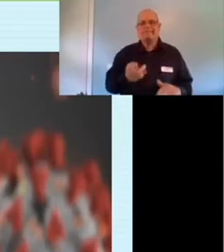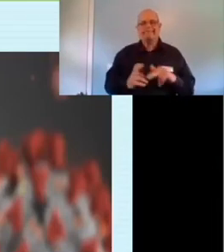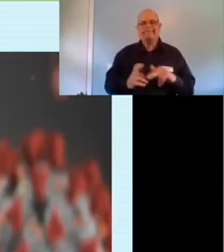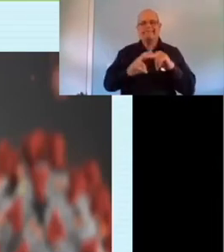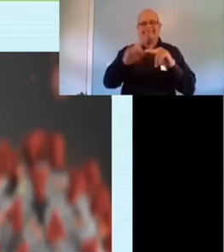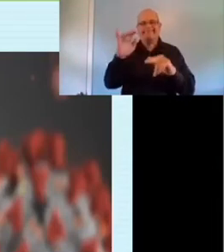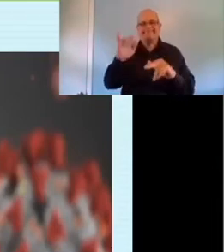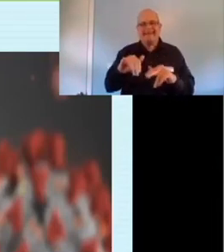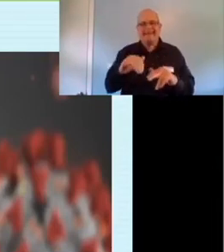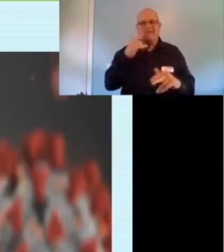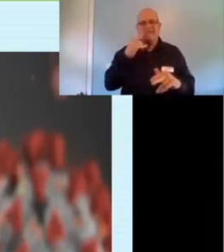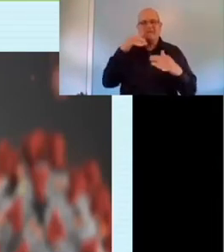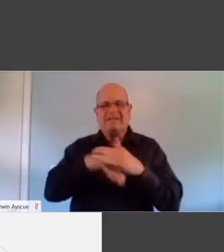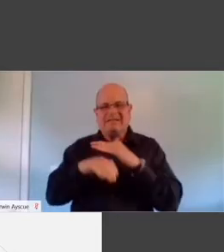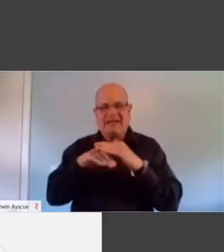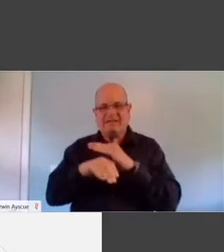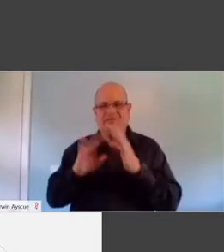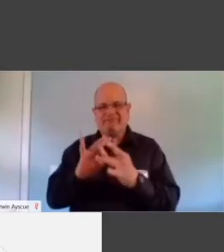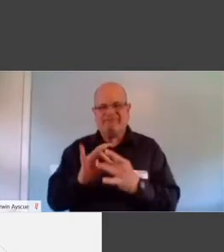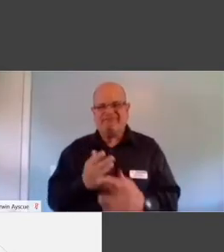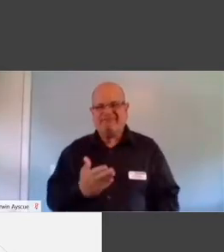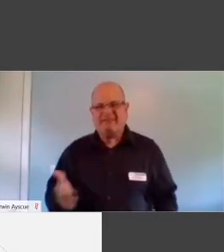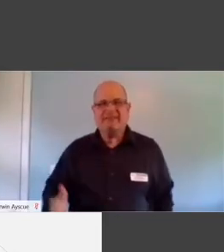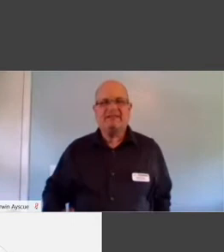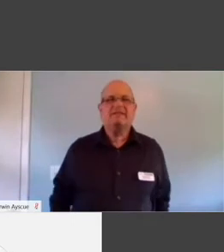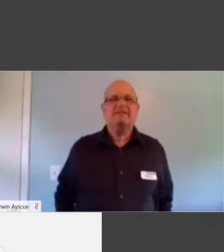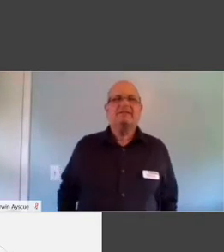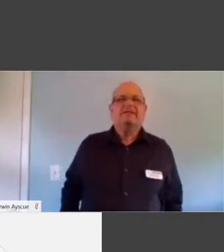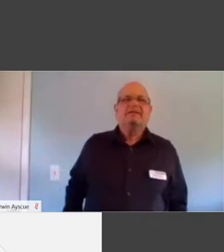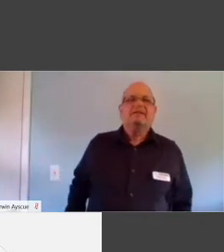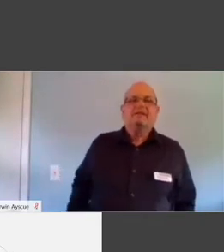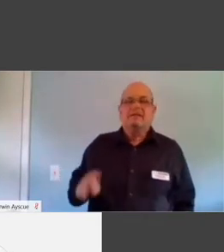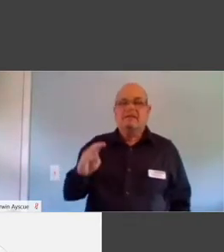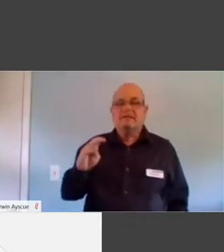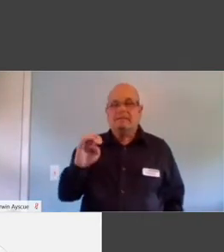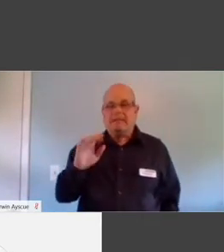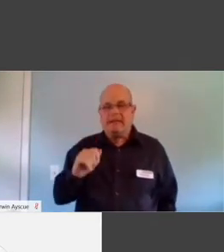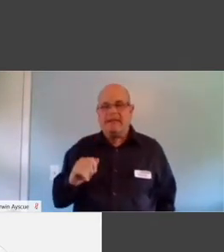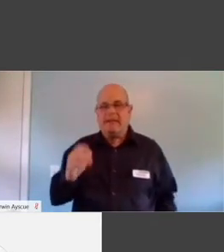in accessibilities issues. So media briefings are obviously extremely